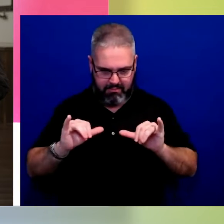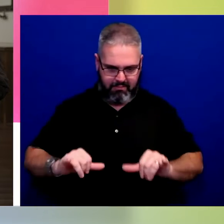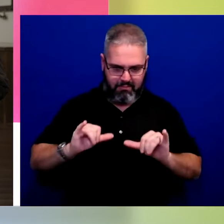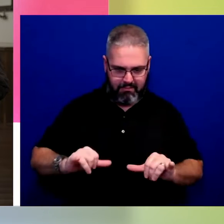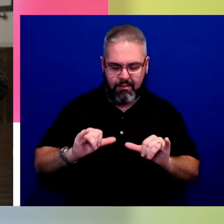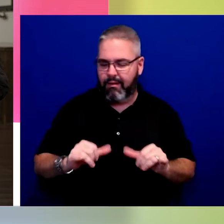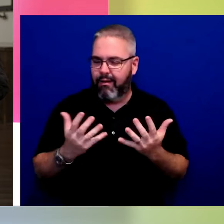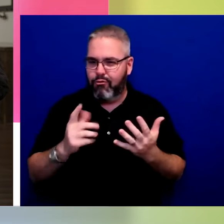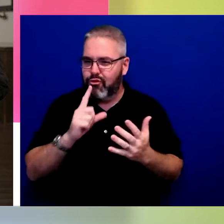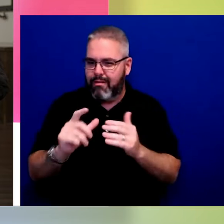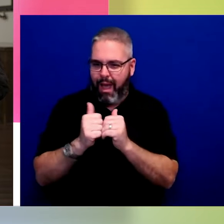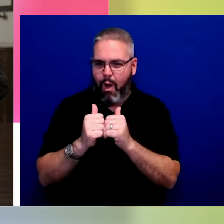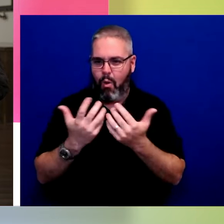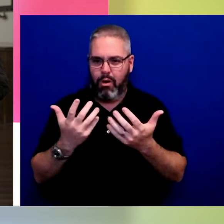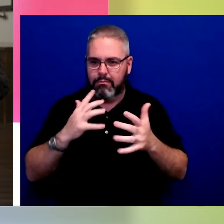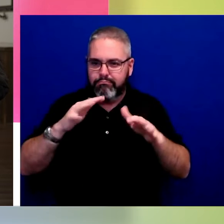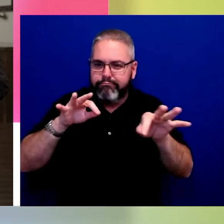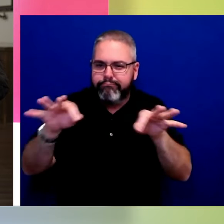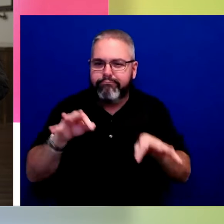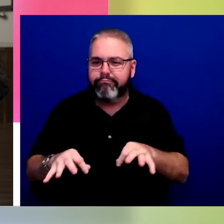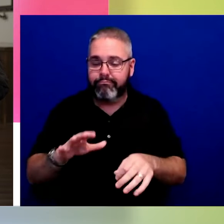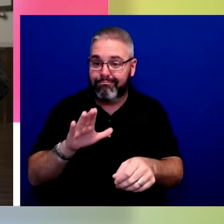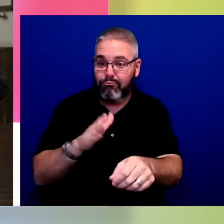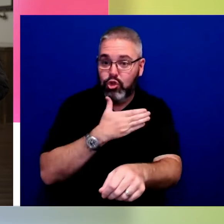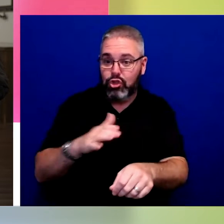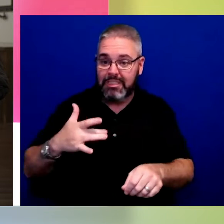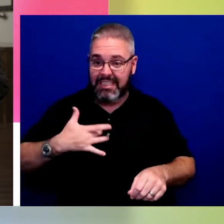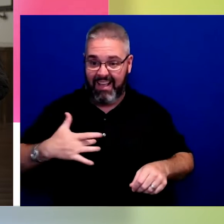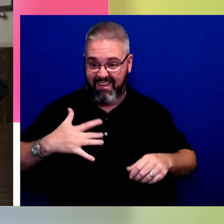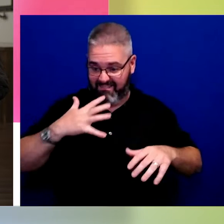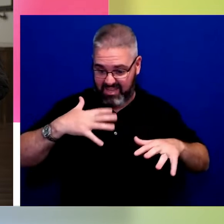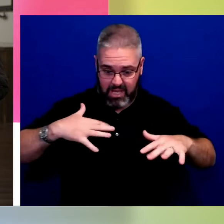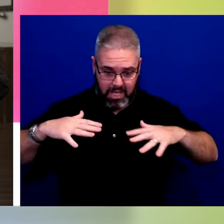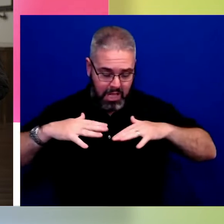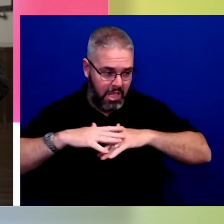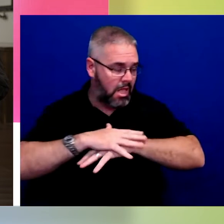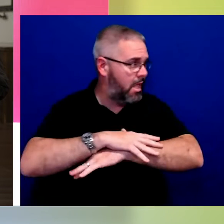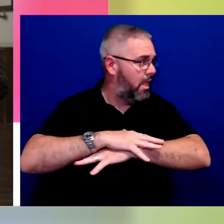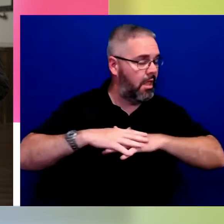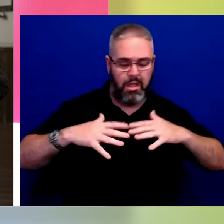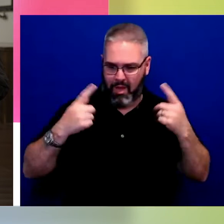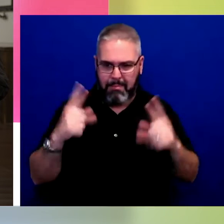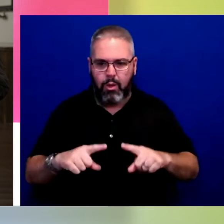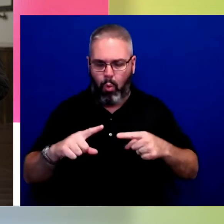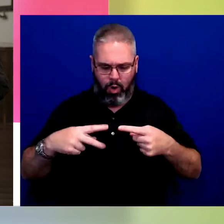You can't tell if the music is moving through you or you are moving through the music,